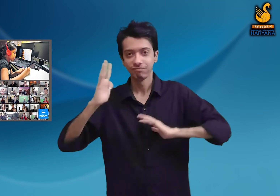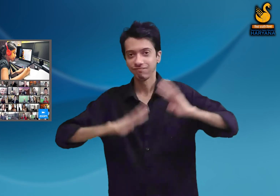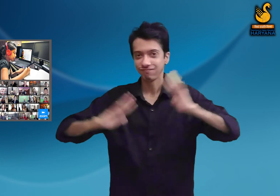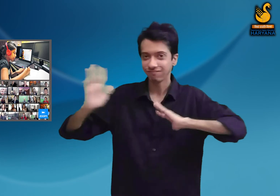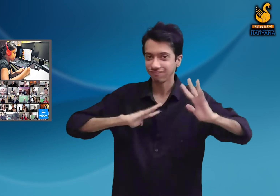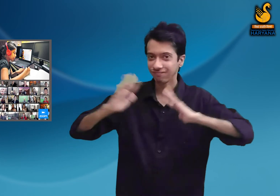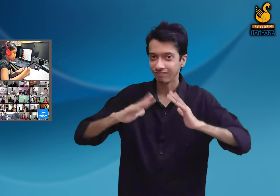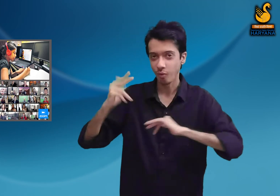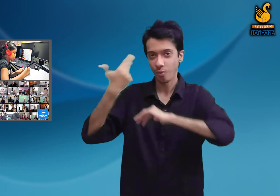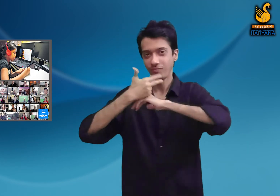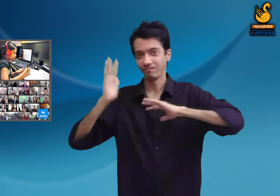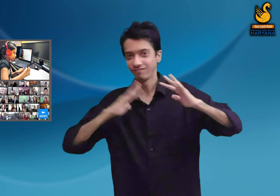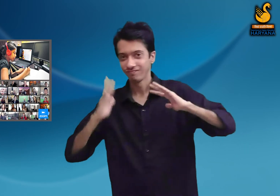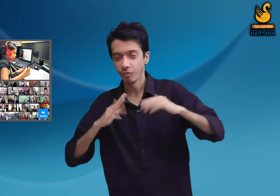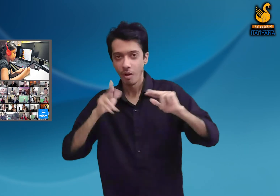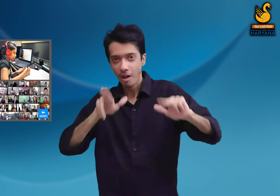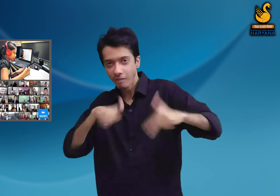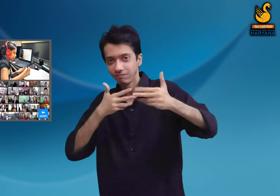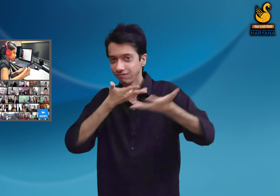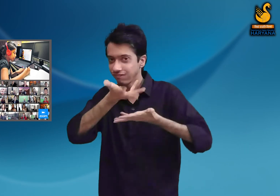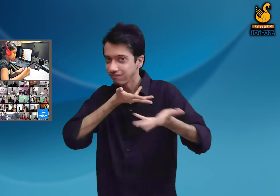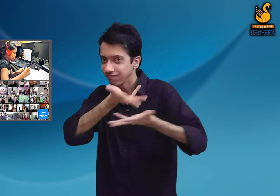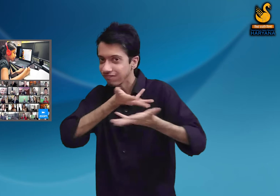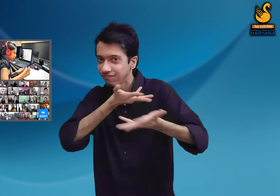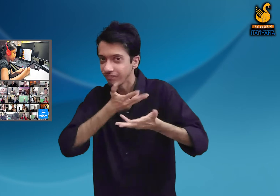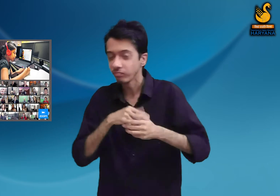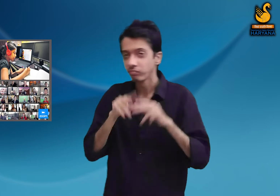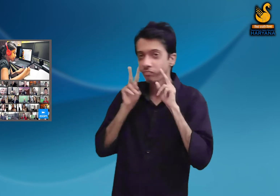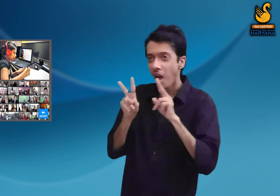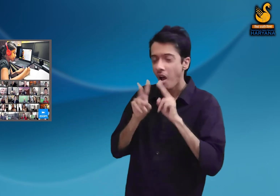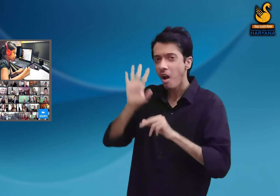Teachers send their video in Sign Language or by video calling they discuss with the students